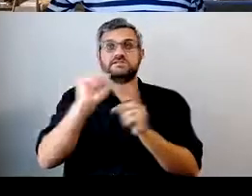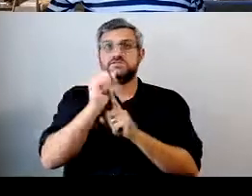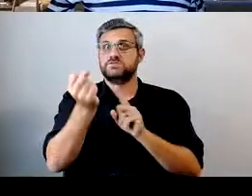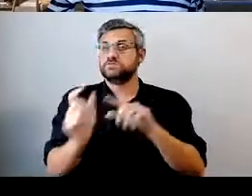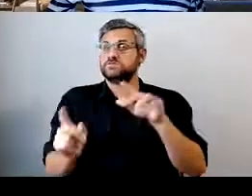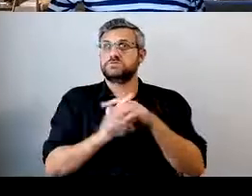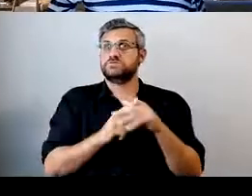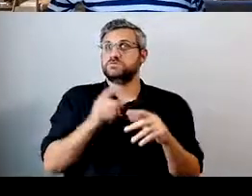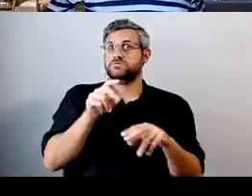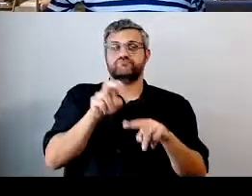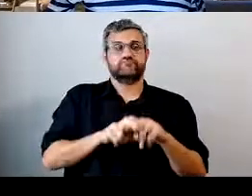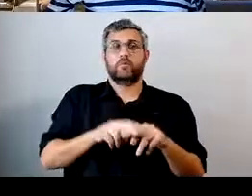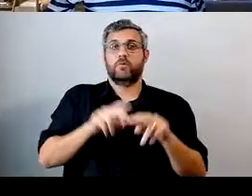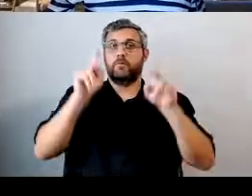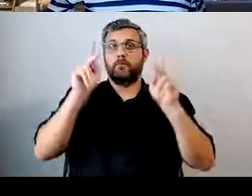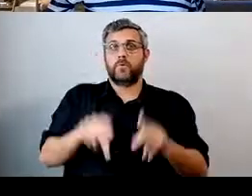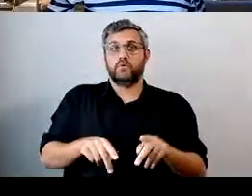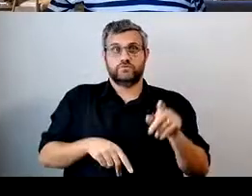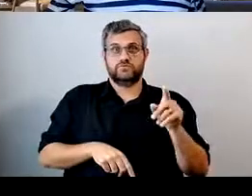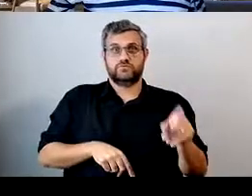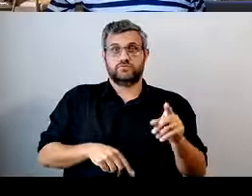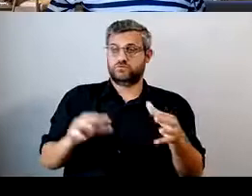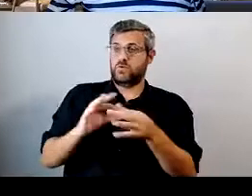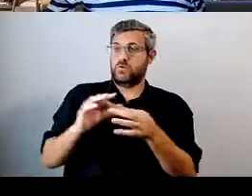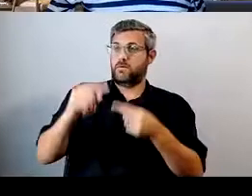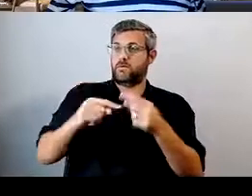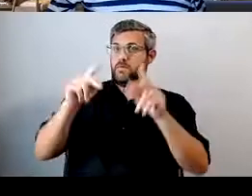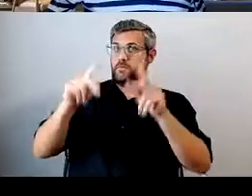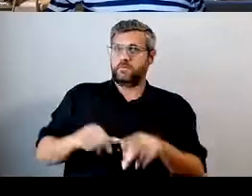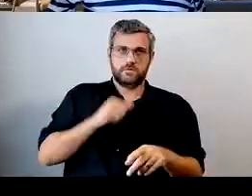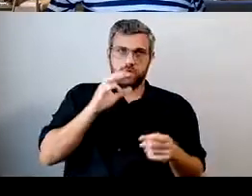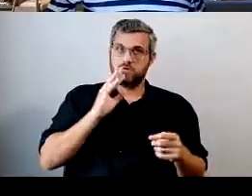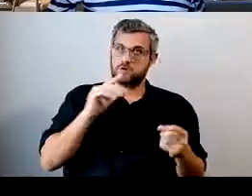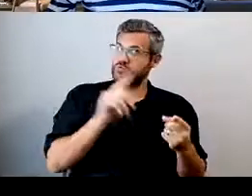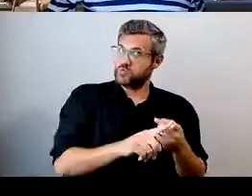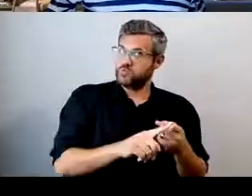and the person who is being talked about and not being talked to, then you have an issue, right?